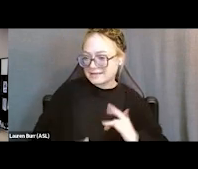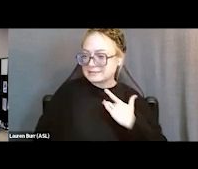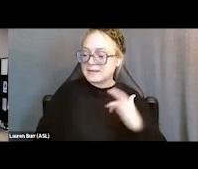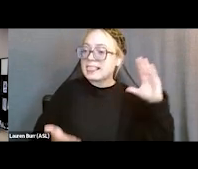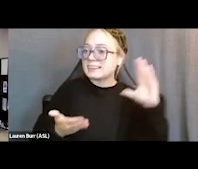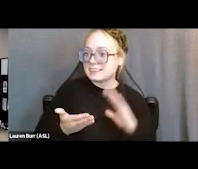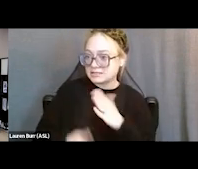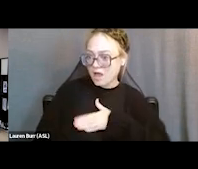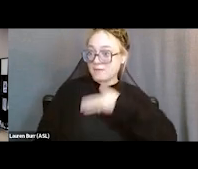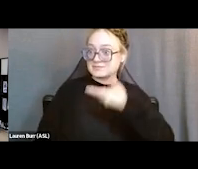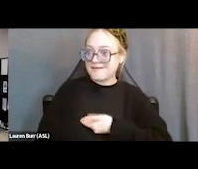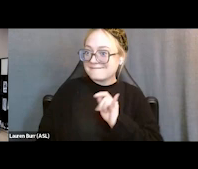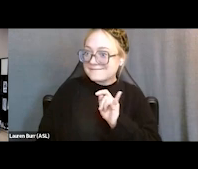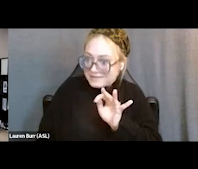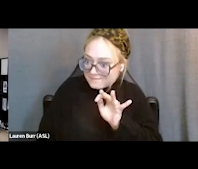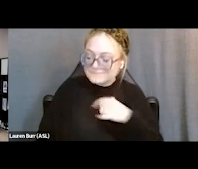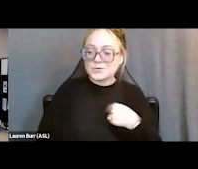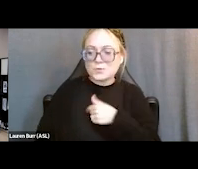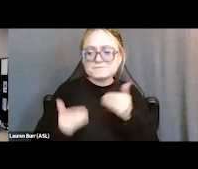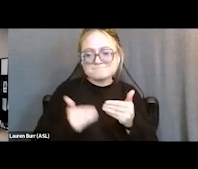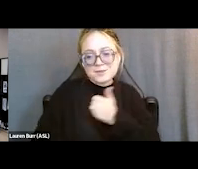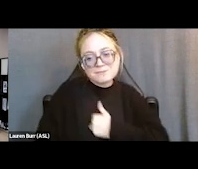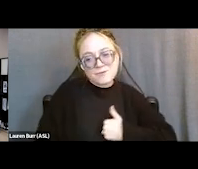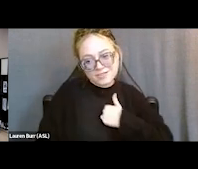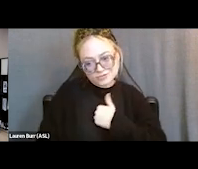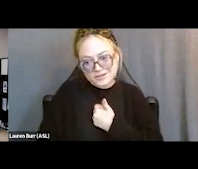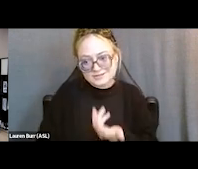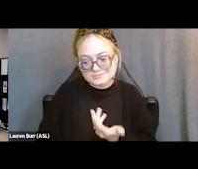if we apologize. And there's a lot of literature on this regarding